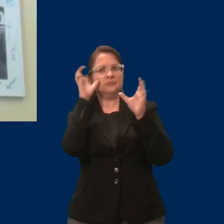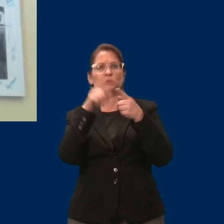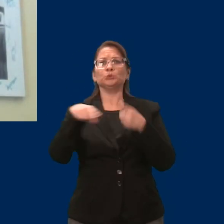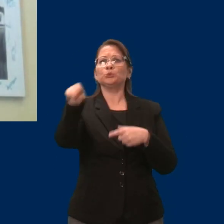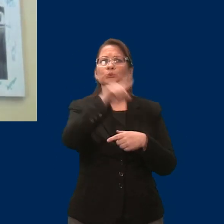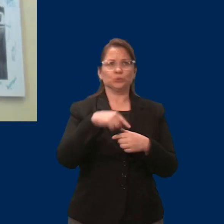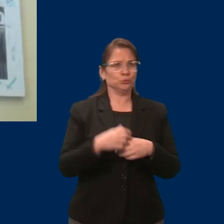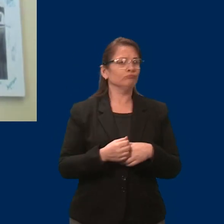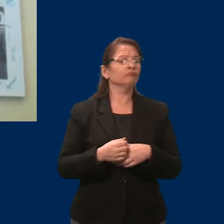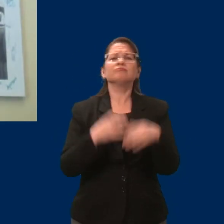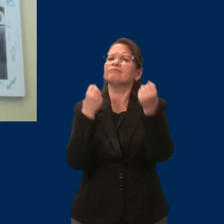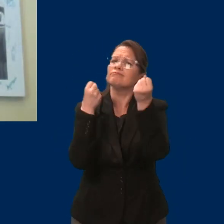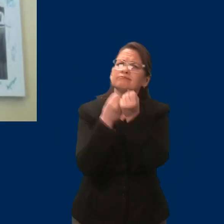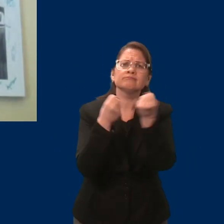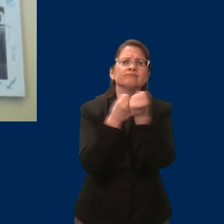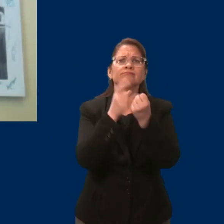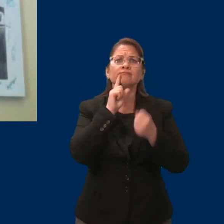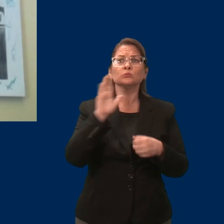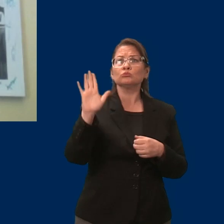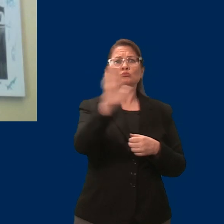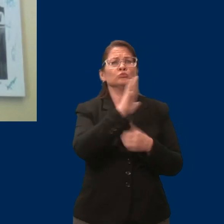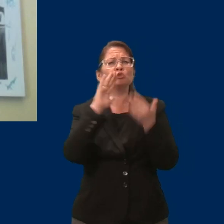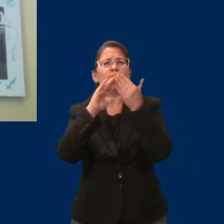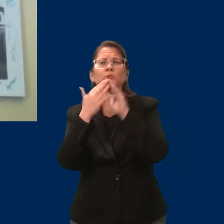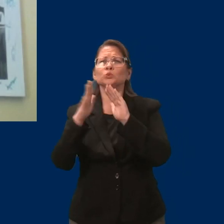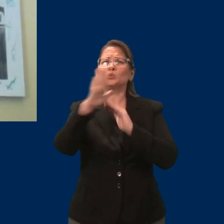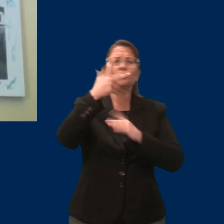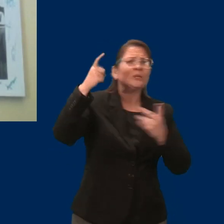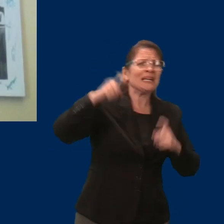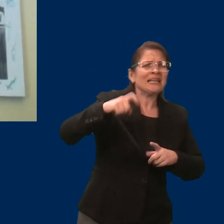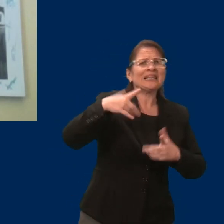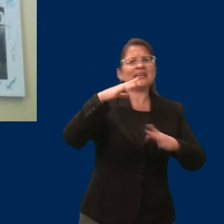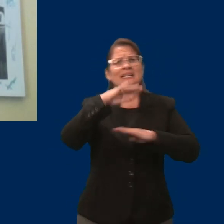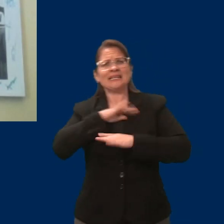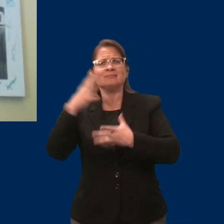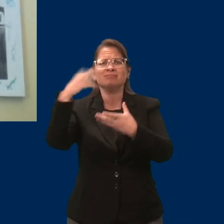and to know how powerful your perspective is in the capitol,